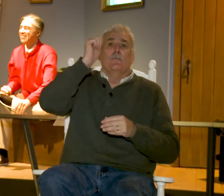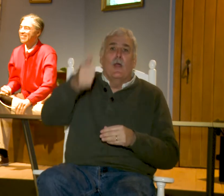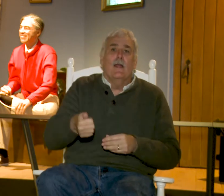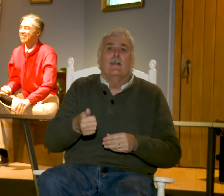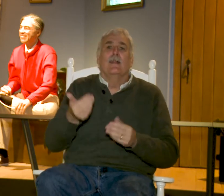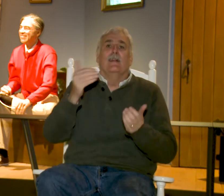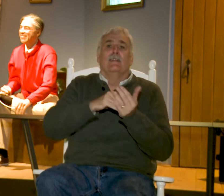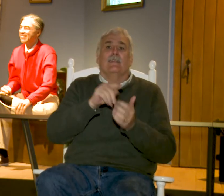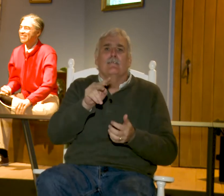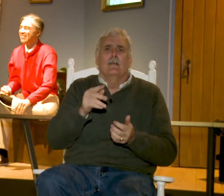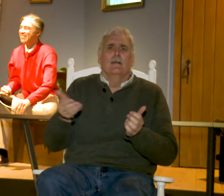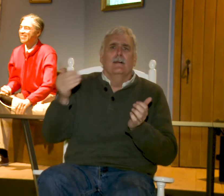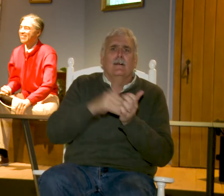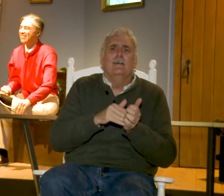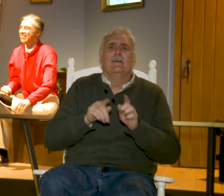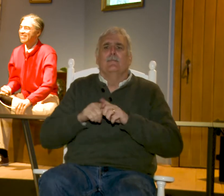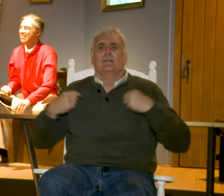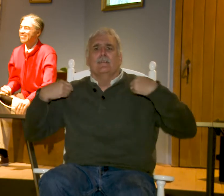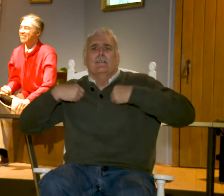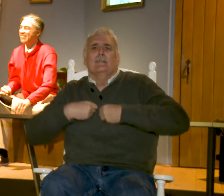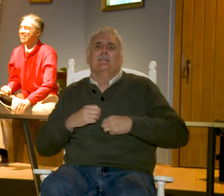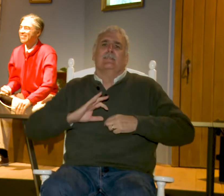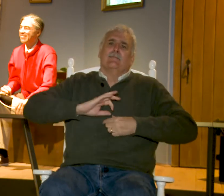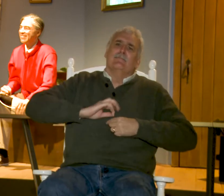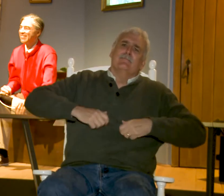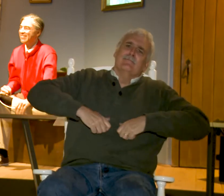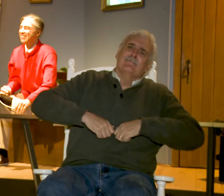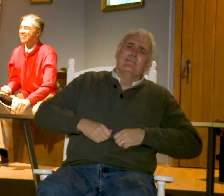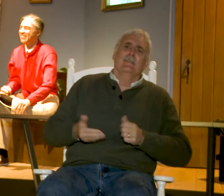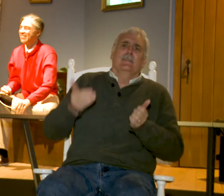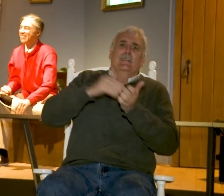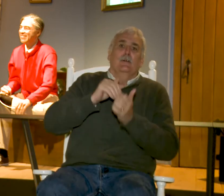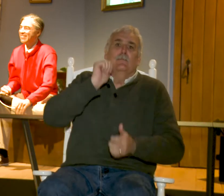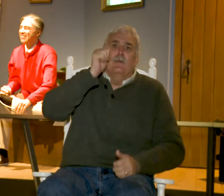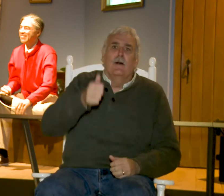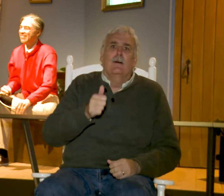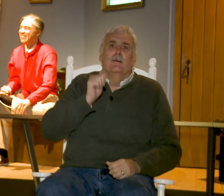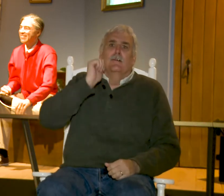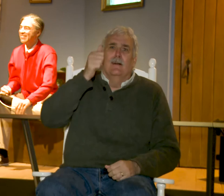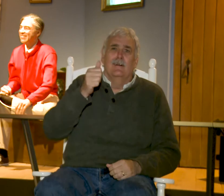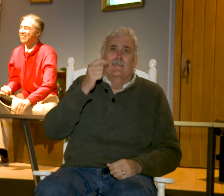and daily routine of putting on his sweater everyday.